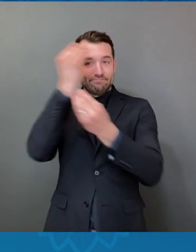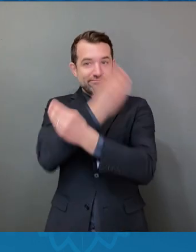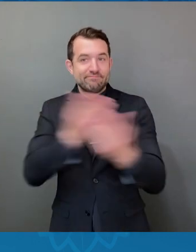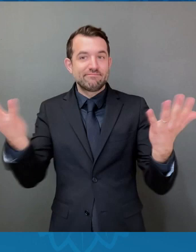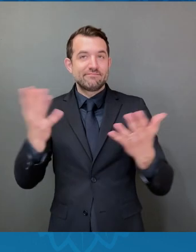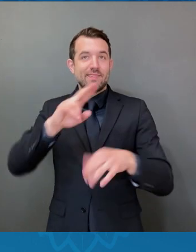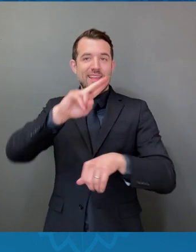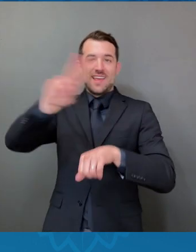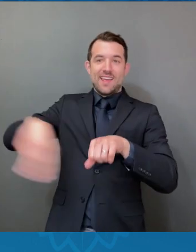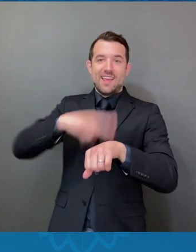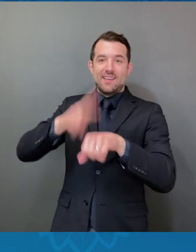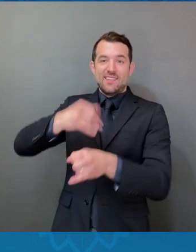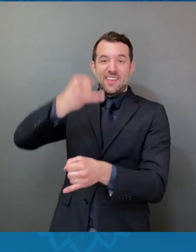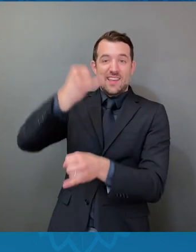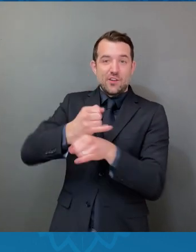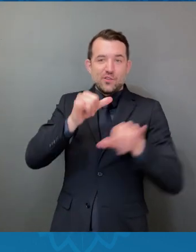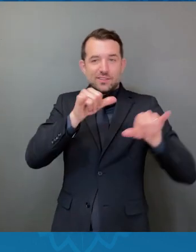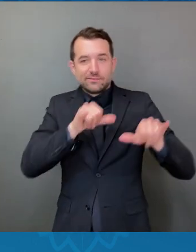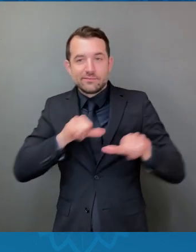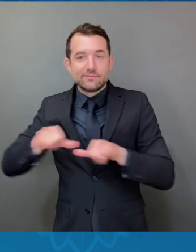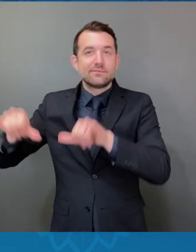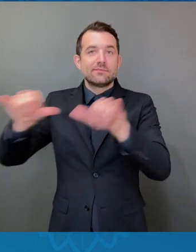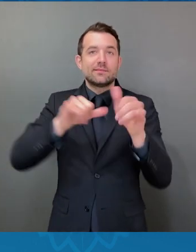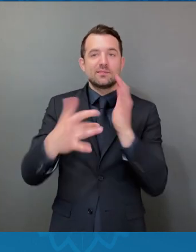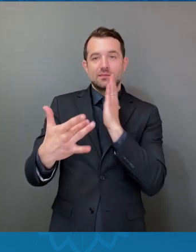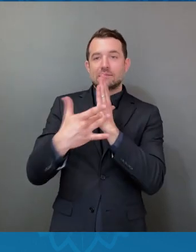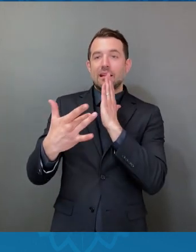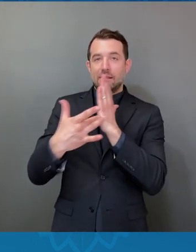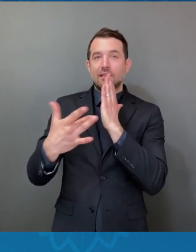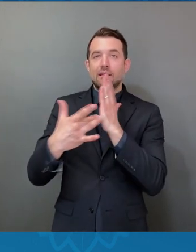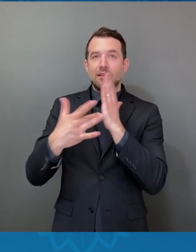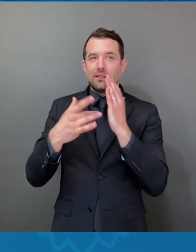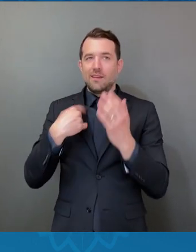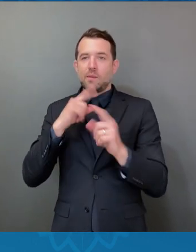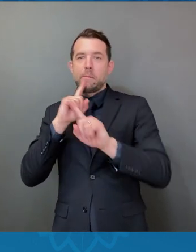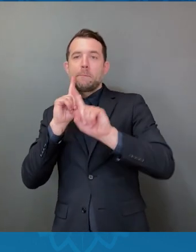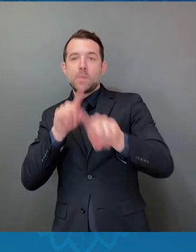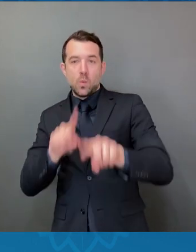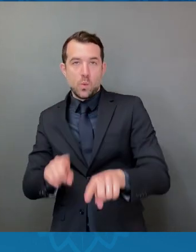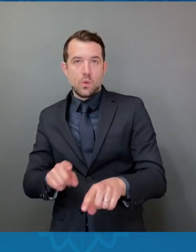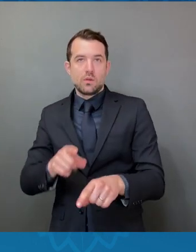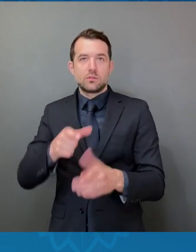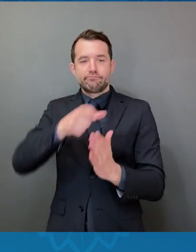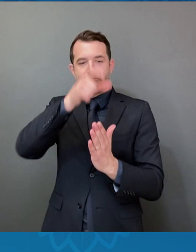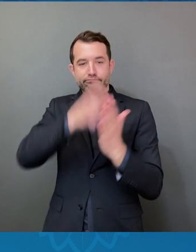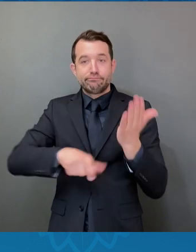is releasing a report that lays out a comprehensive assessment of the barriers that disabled Americans face